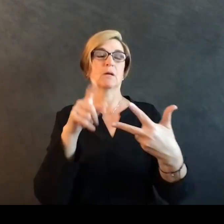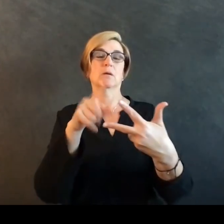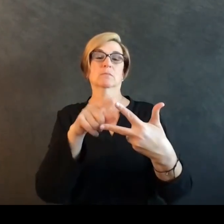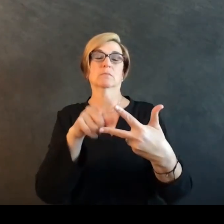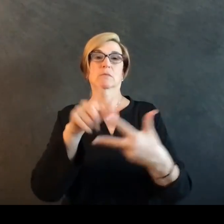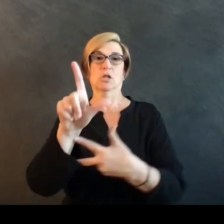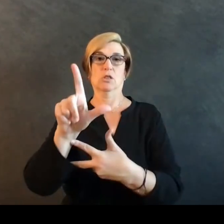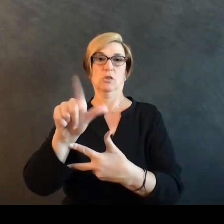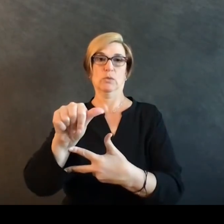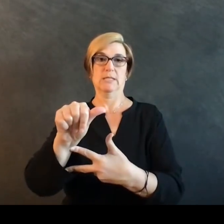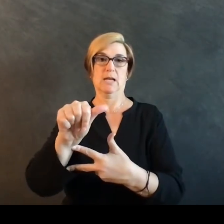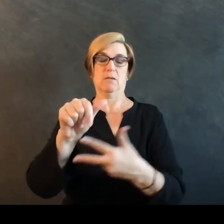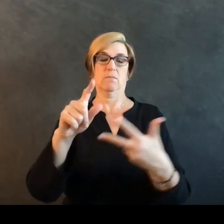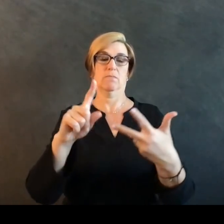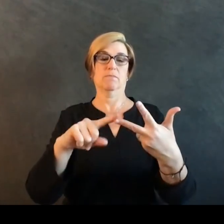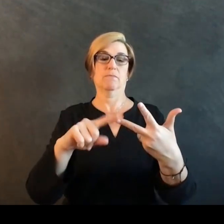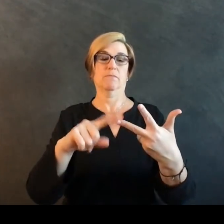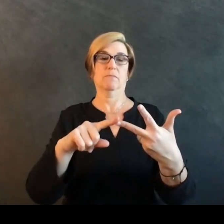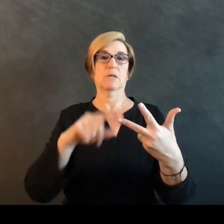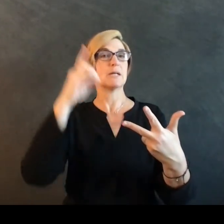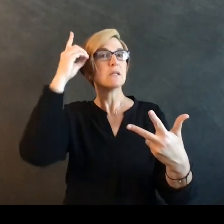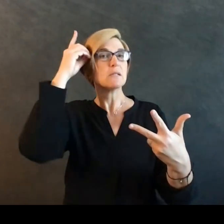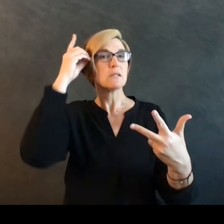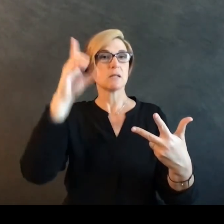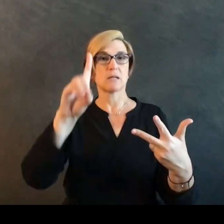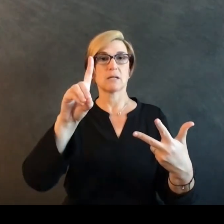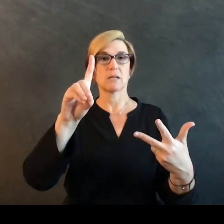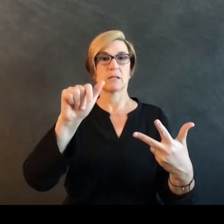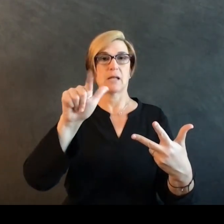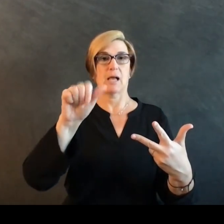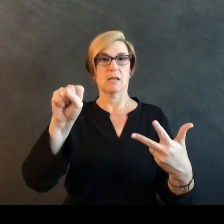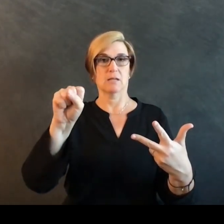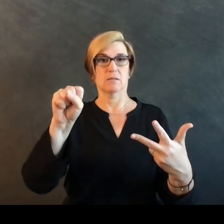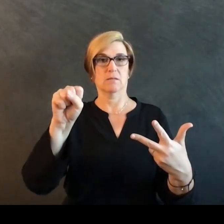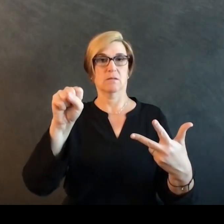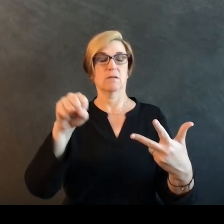also in Dallas and we'll be doing those we spoke to the governor of Louisiana